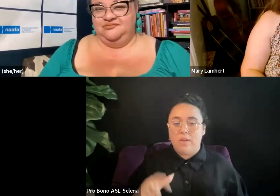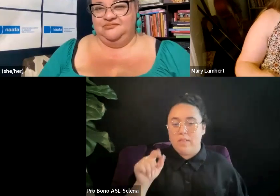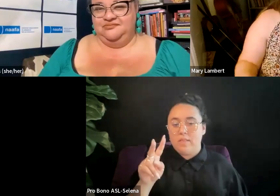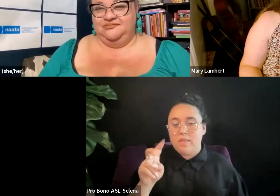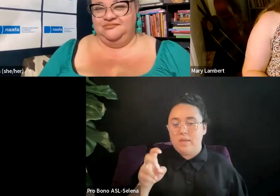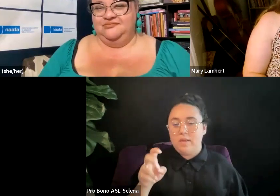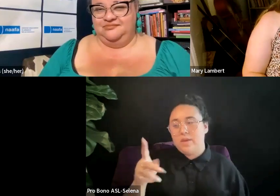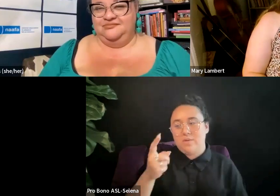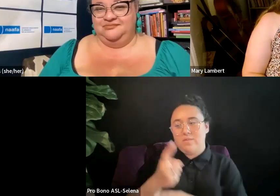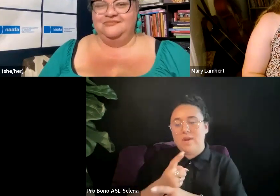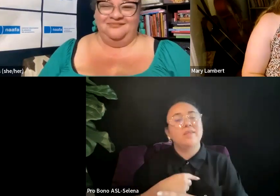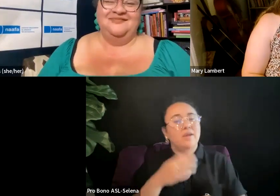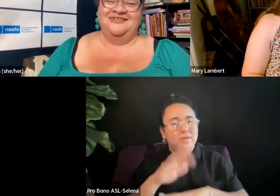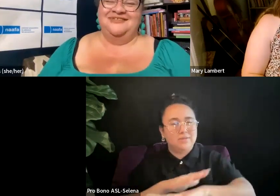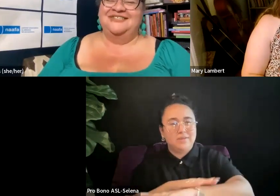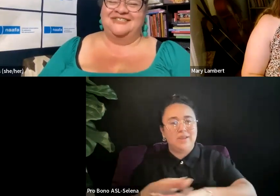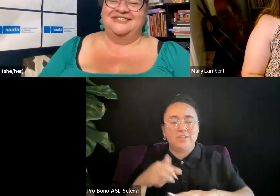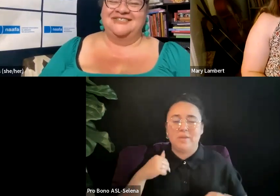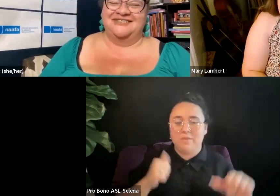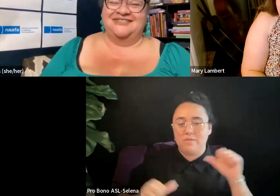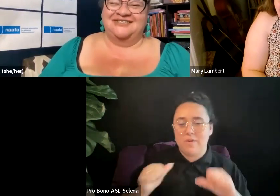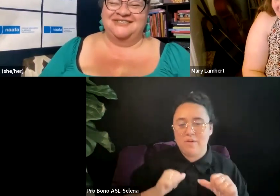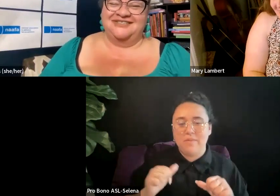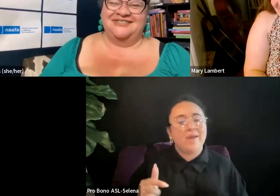And then I'd get on stage and I'd perform Body Love, and I would have me.